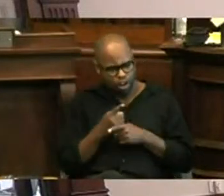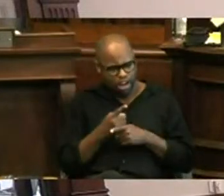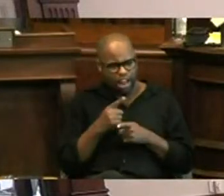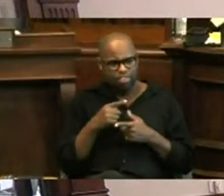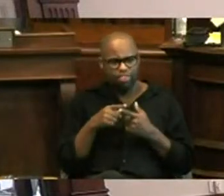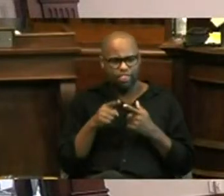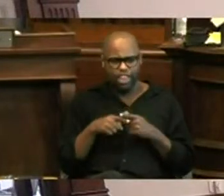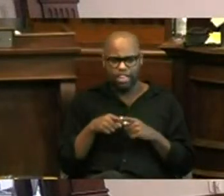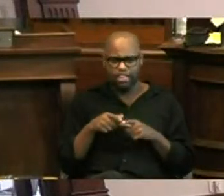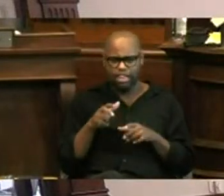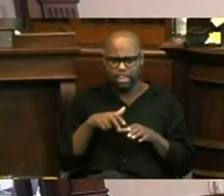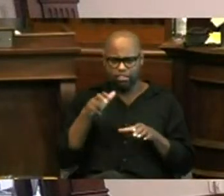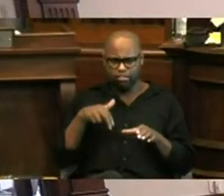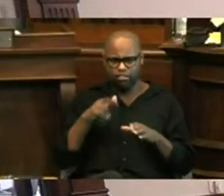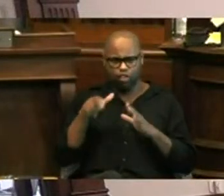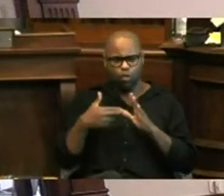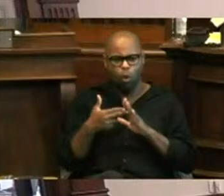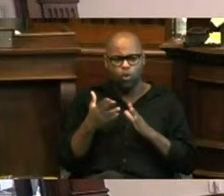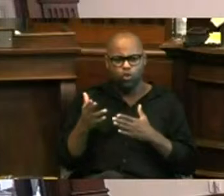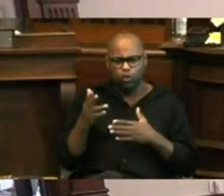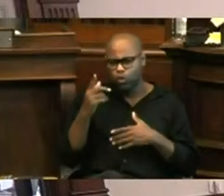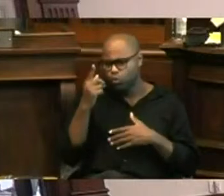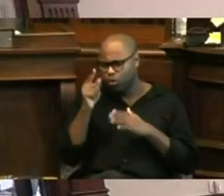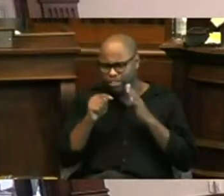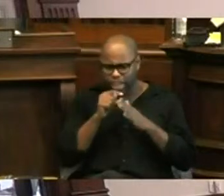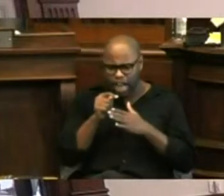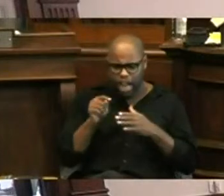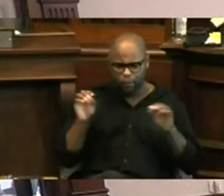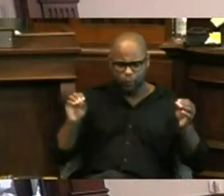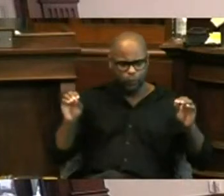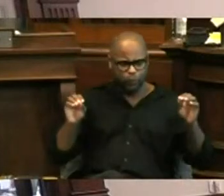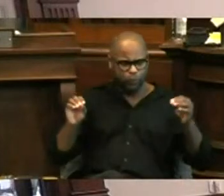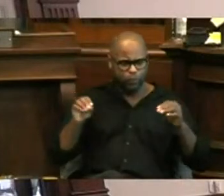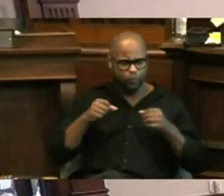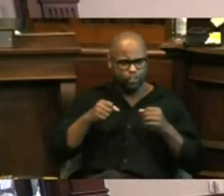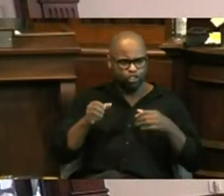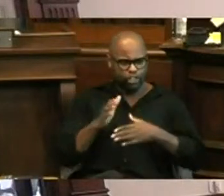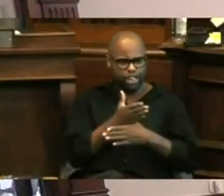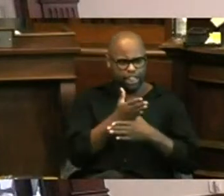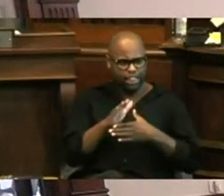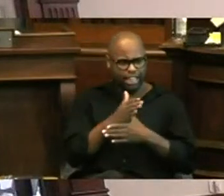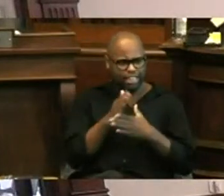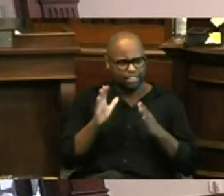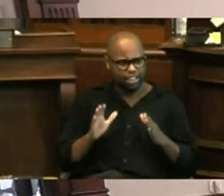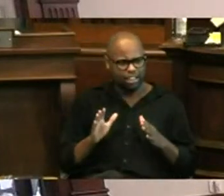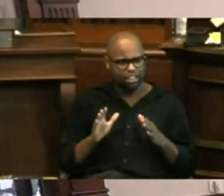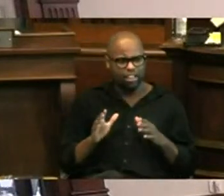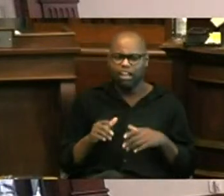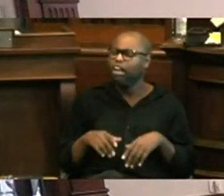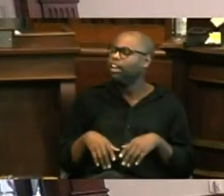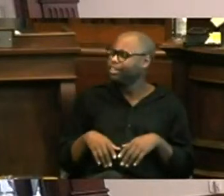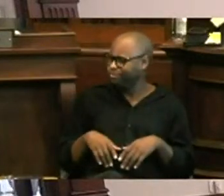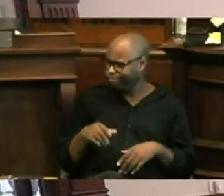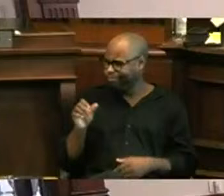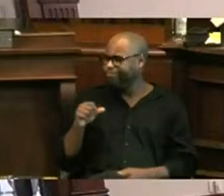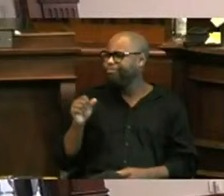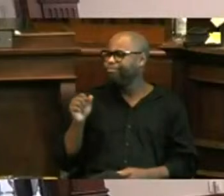that previously. So Highland planning had it before. Then they were stepping out of the role. So was there a period